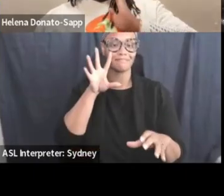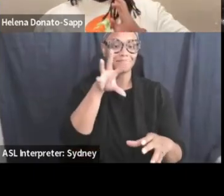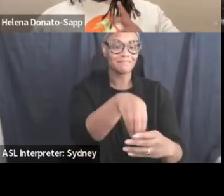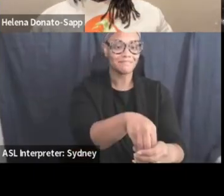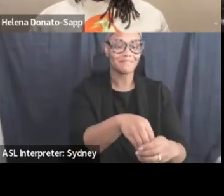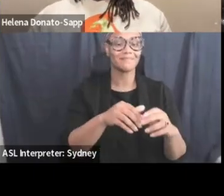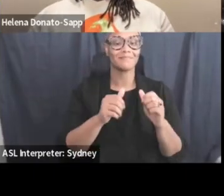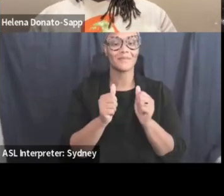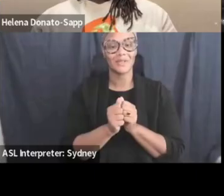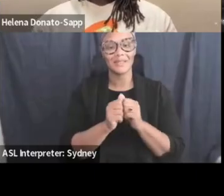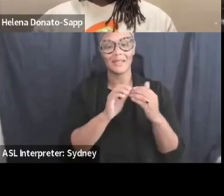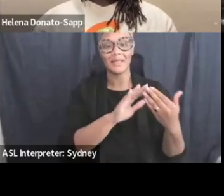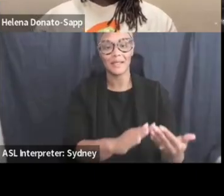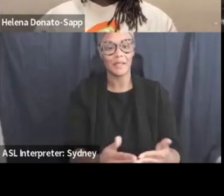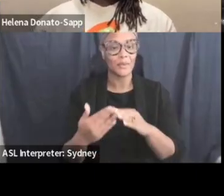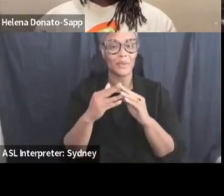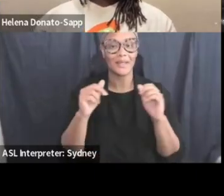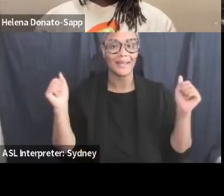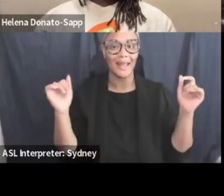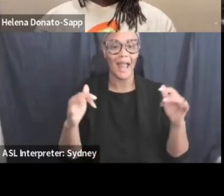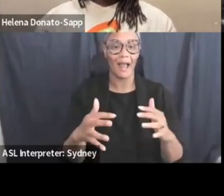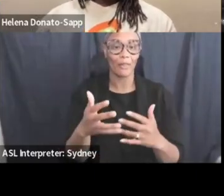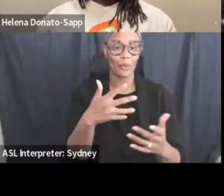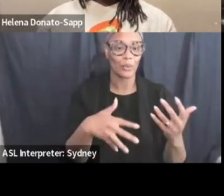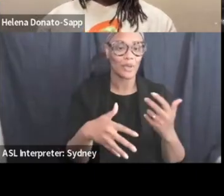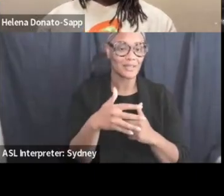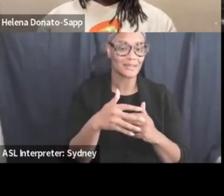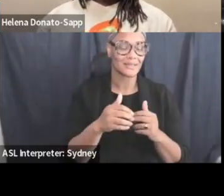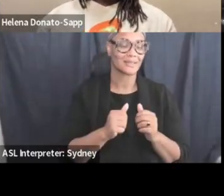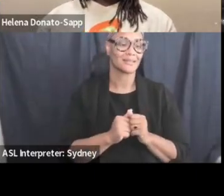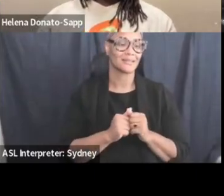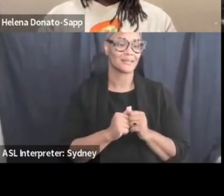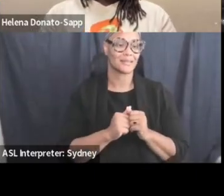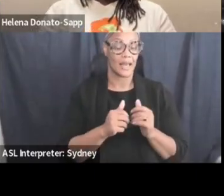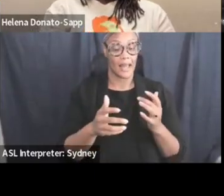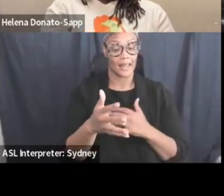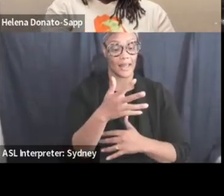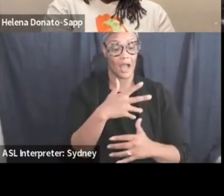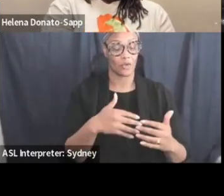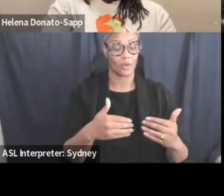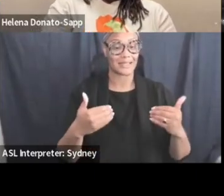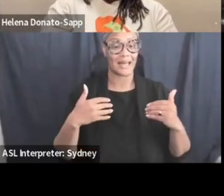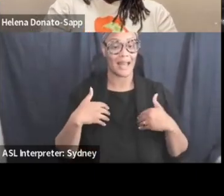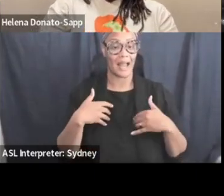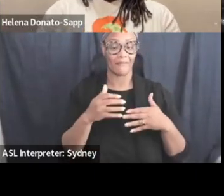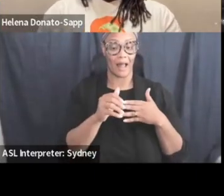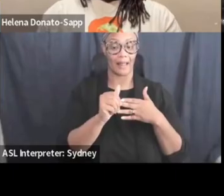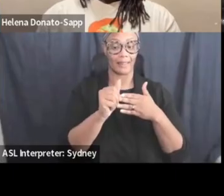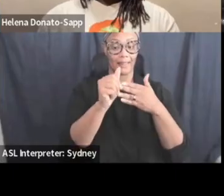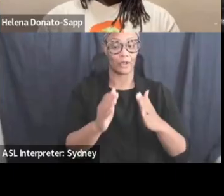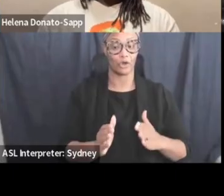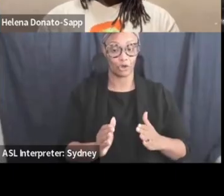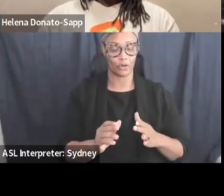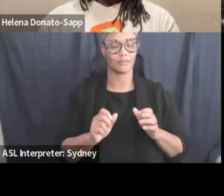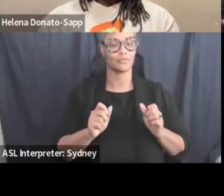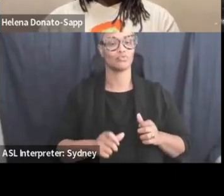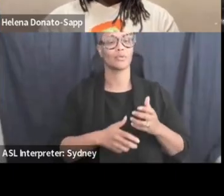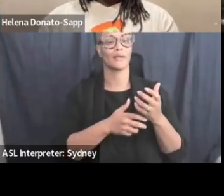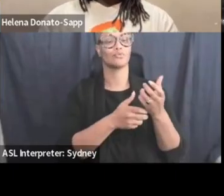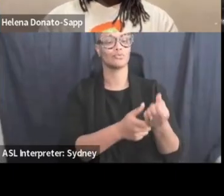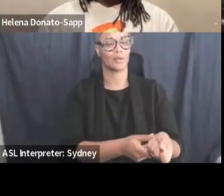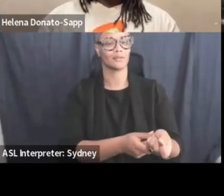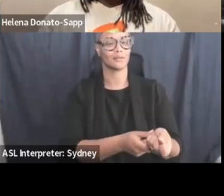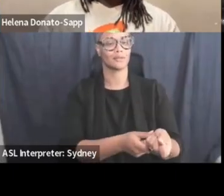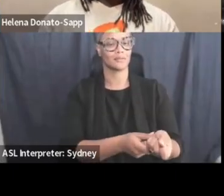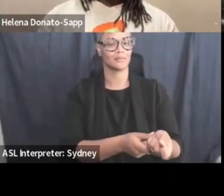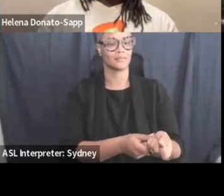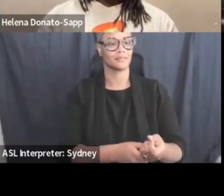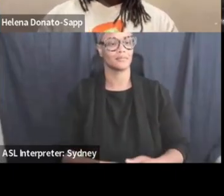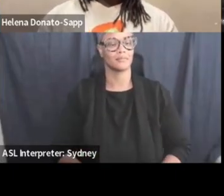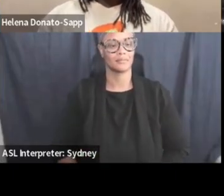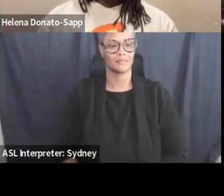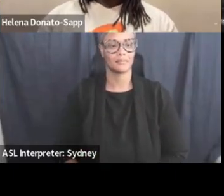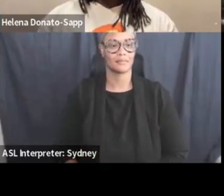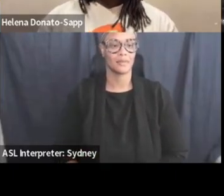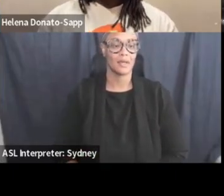uh gatherings maybe led by trusted leaders and um I I suggest this is a practical solution, right?